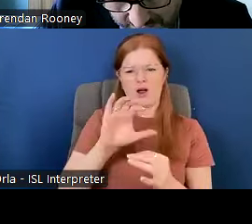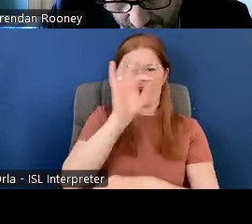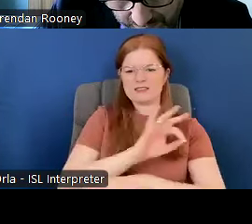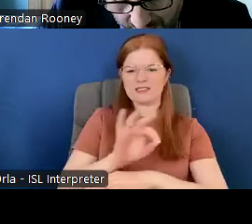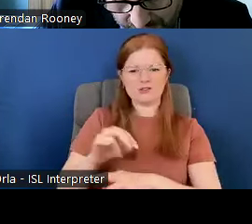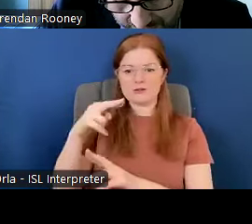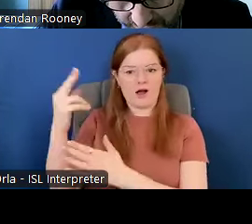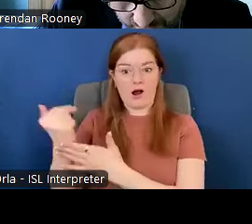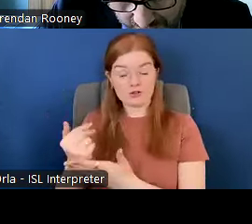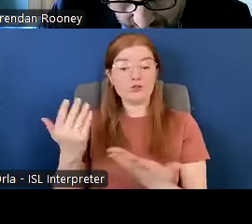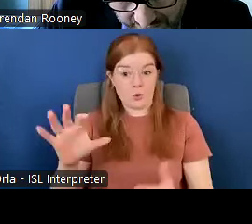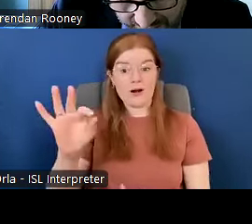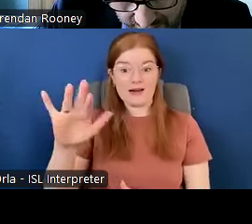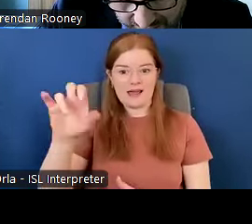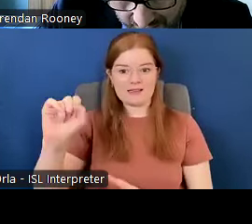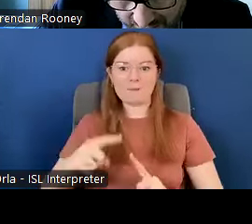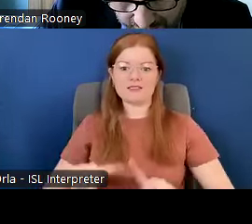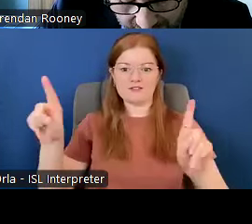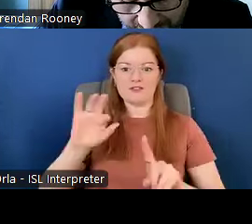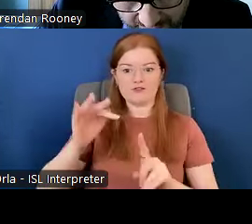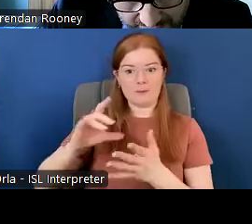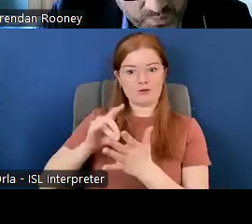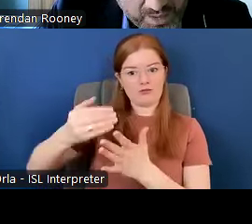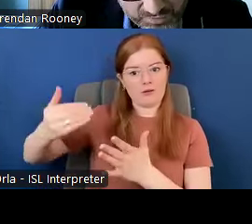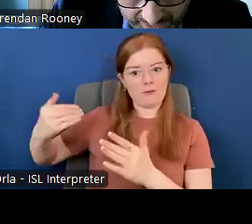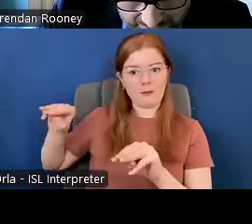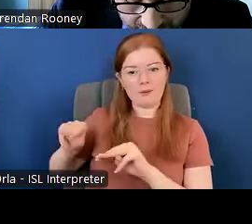himself apart from his cubist predecessors, believing that their work relied too